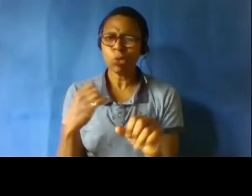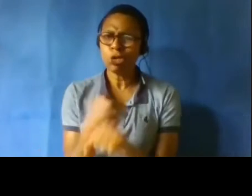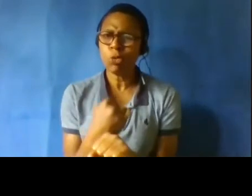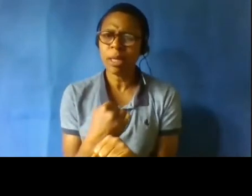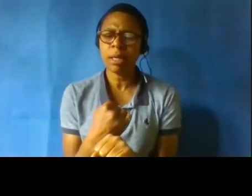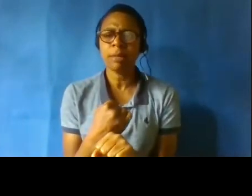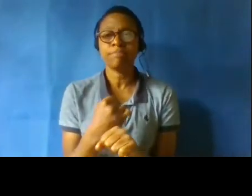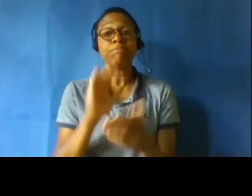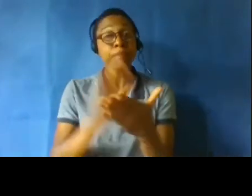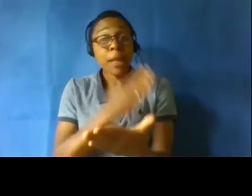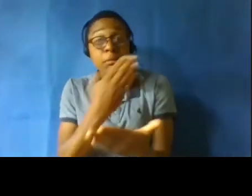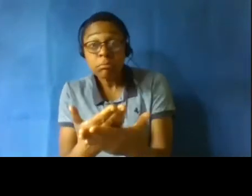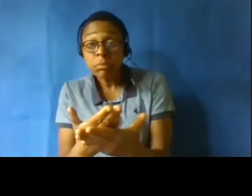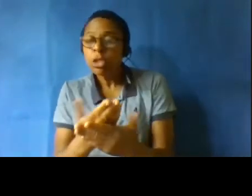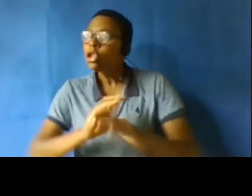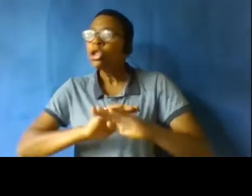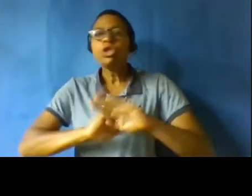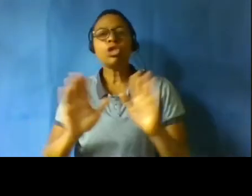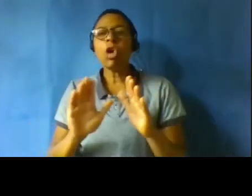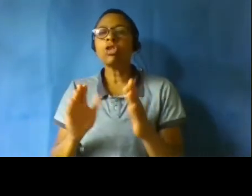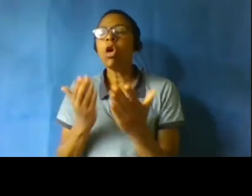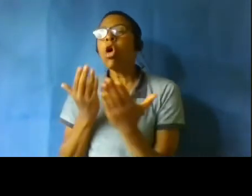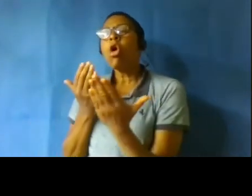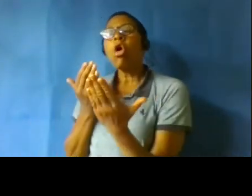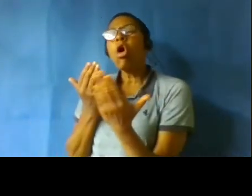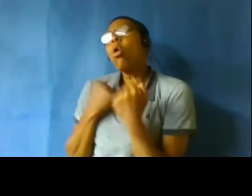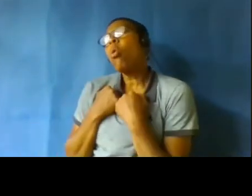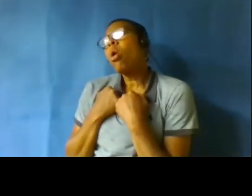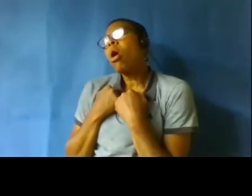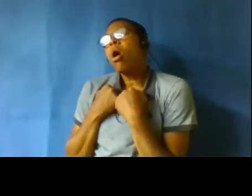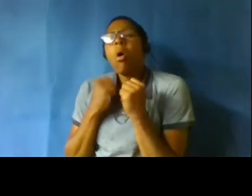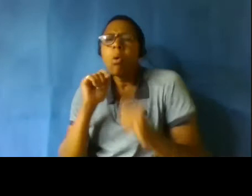compromise with the label of mysterious and puzzling which the neurotypical